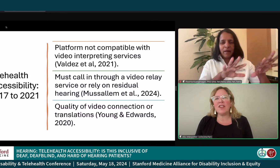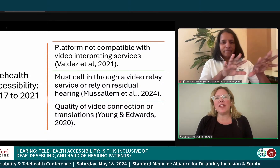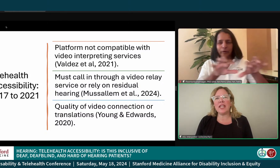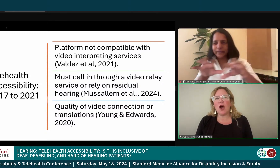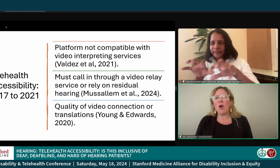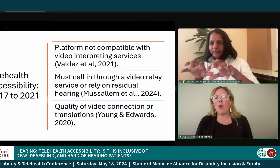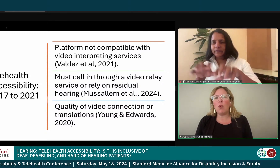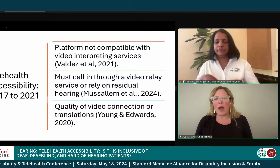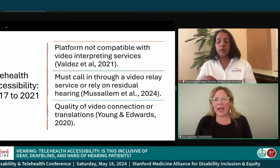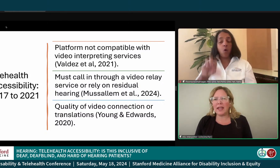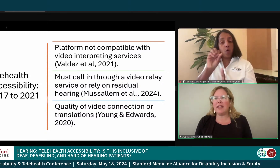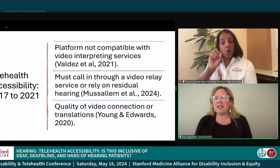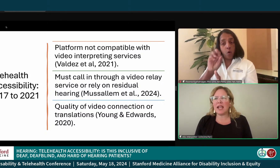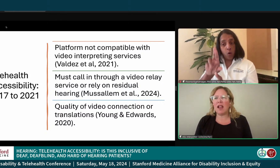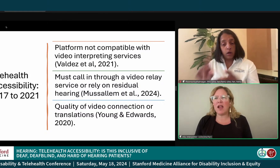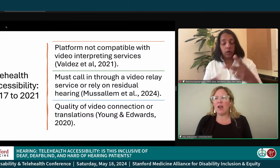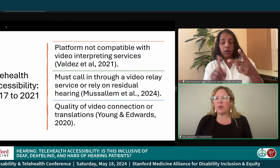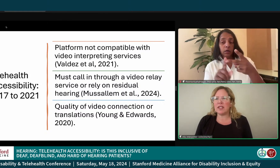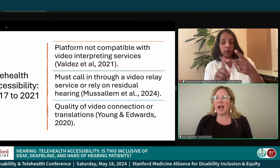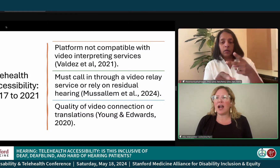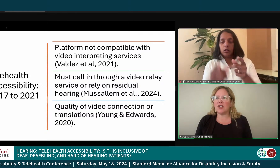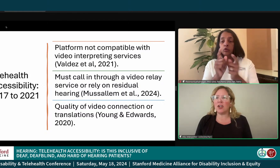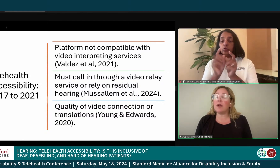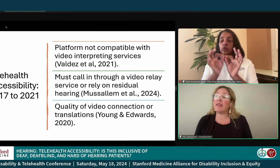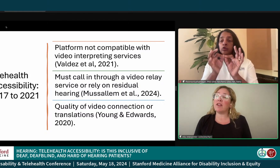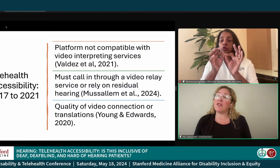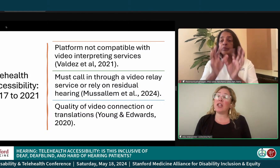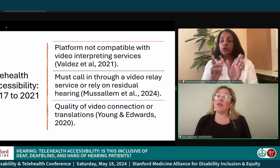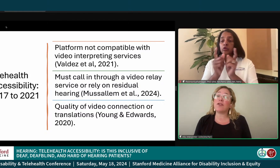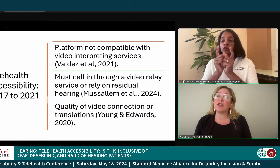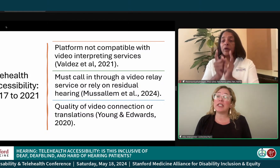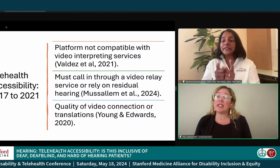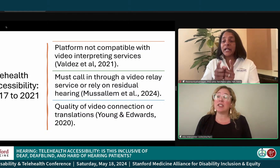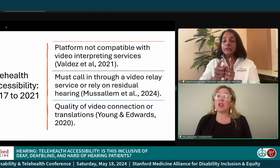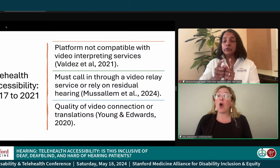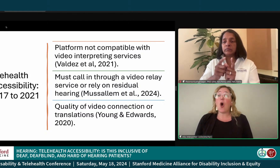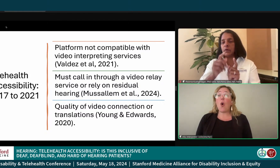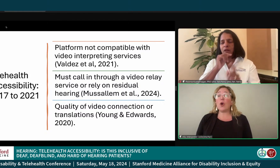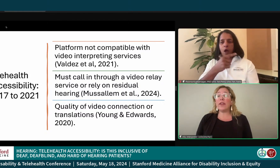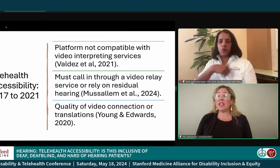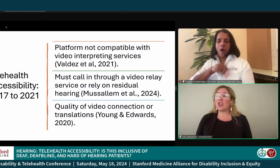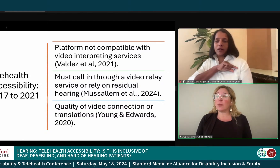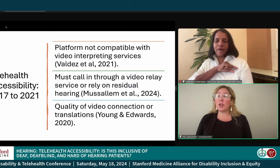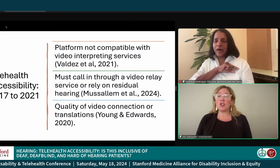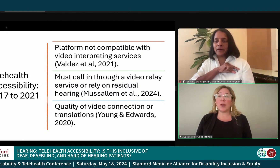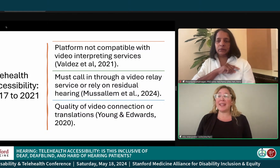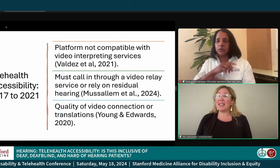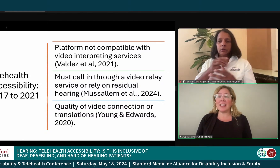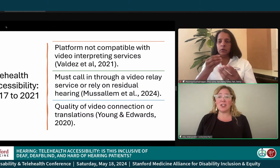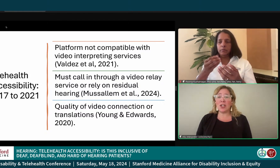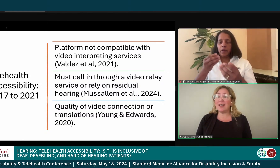the video when in the telehealth with the doctor, the video freezes. Or the interpreter translation